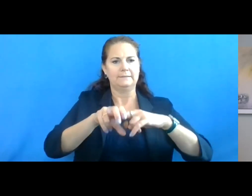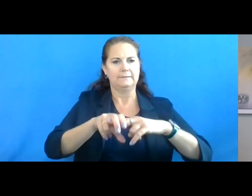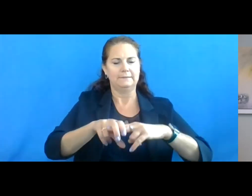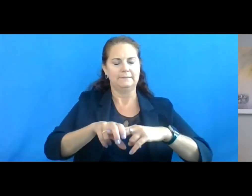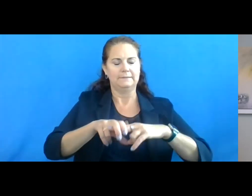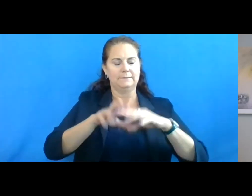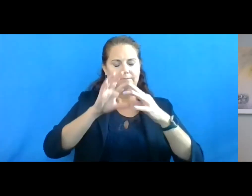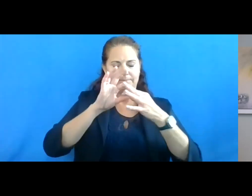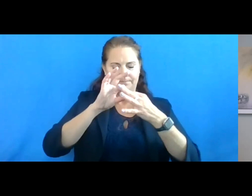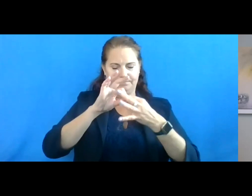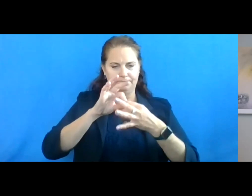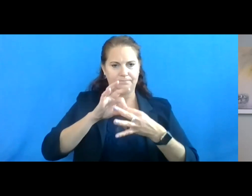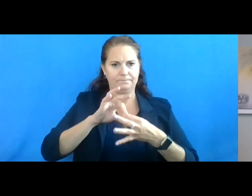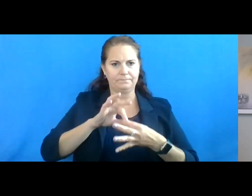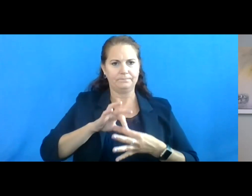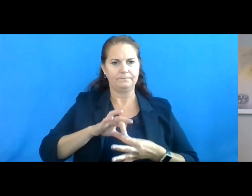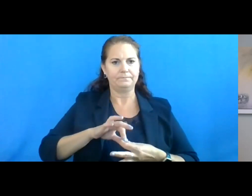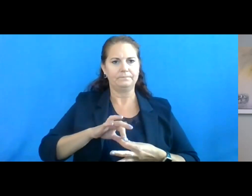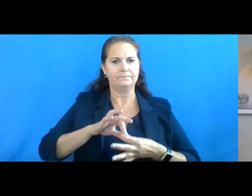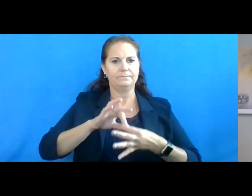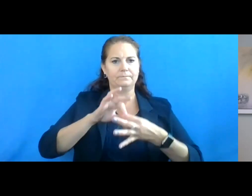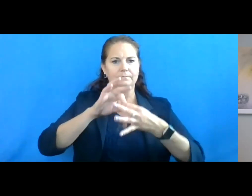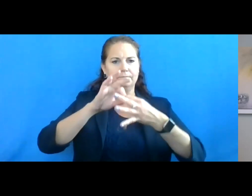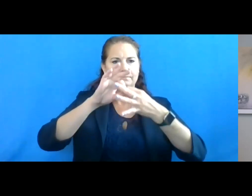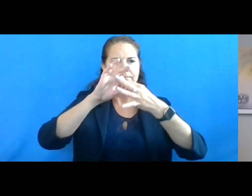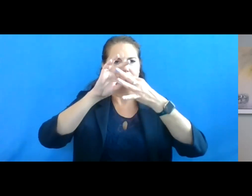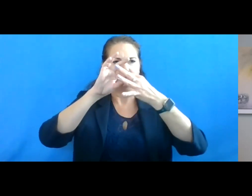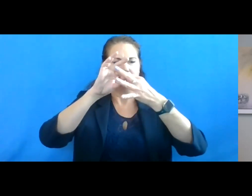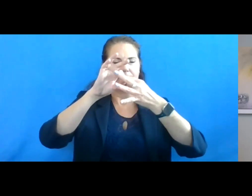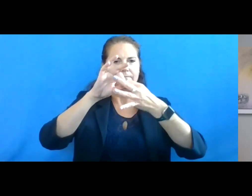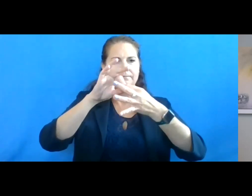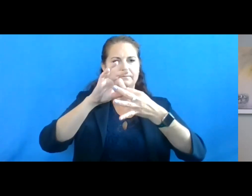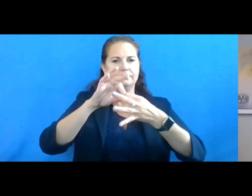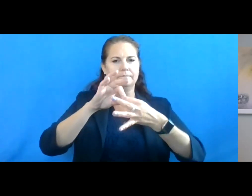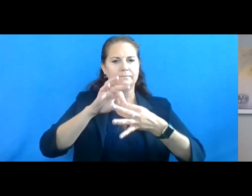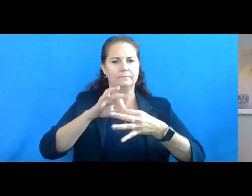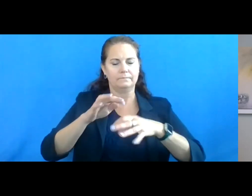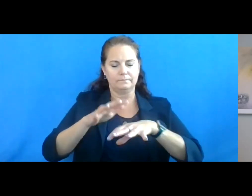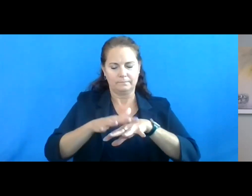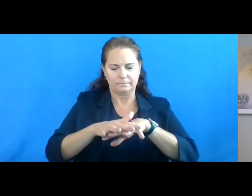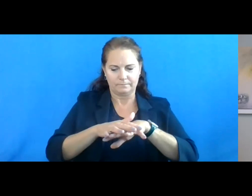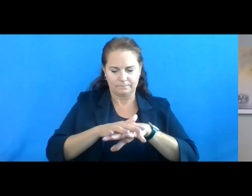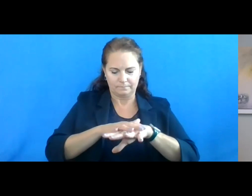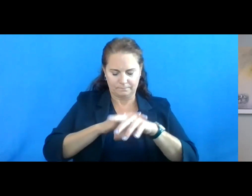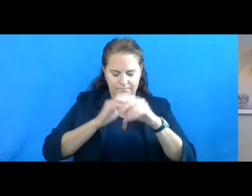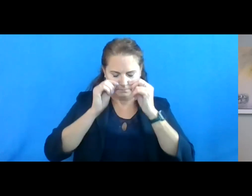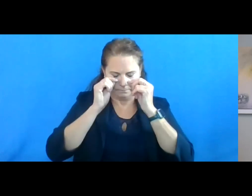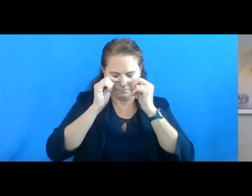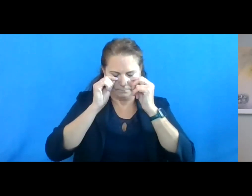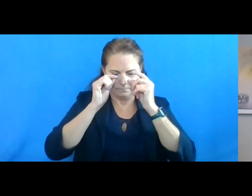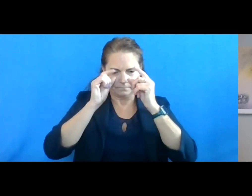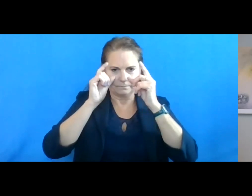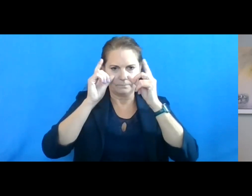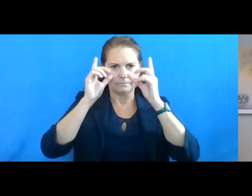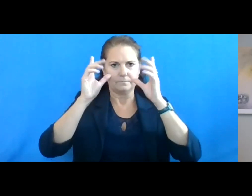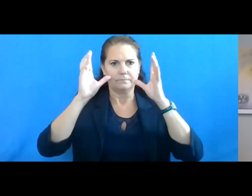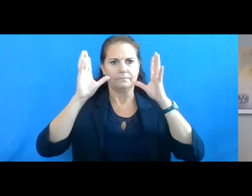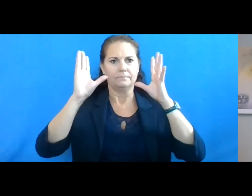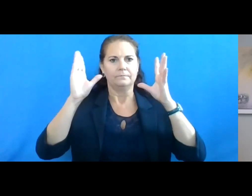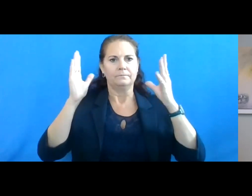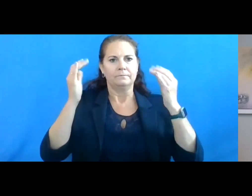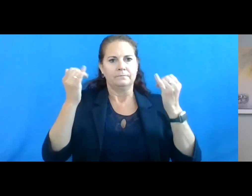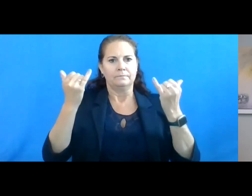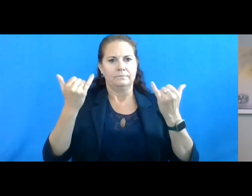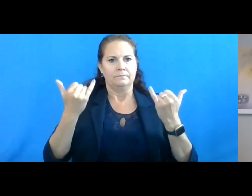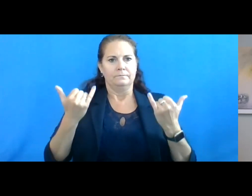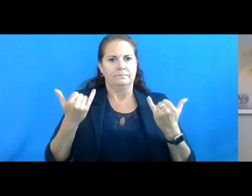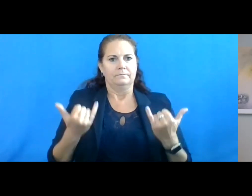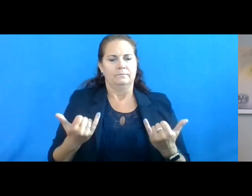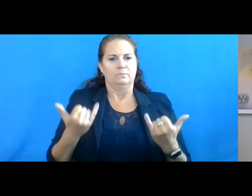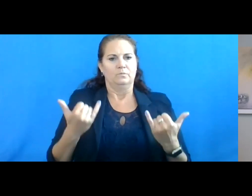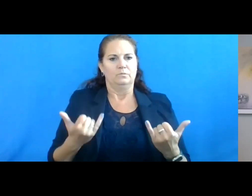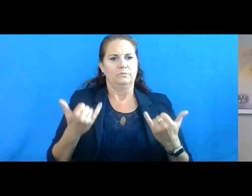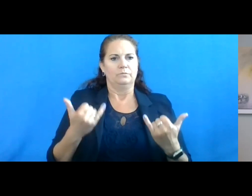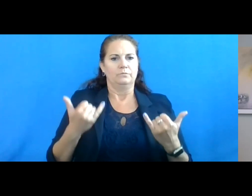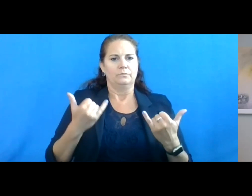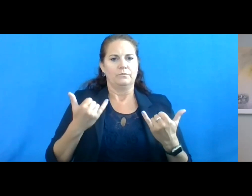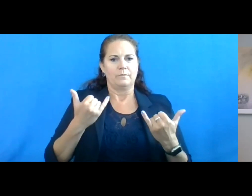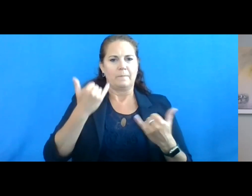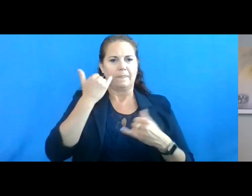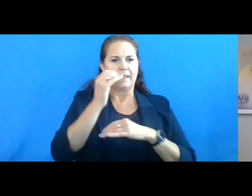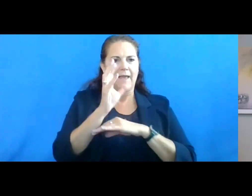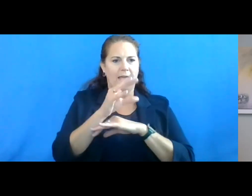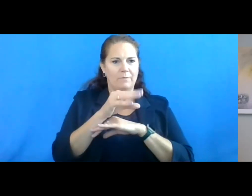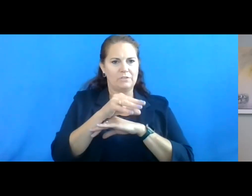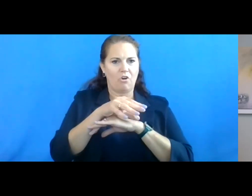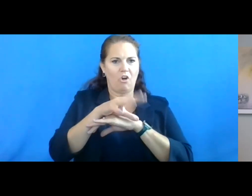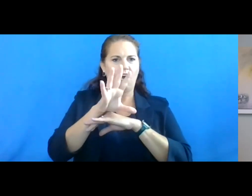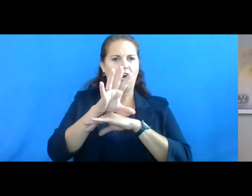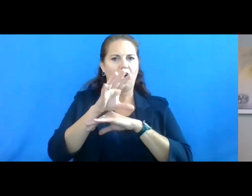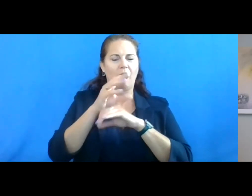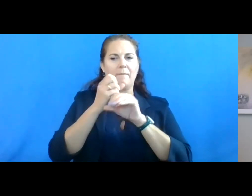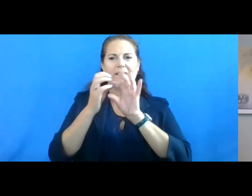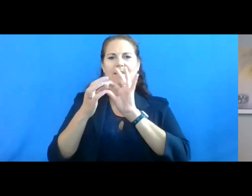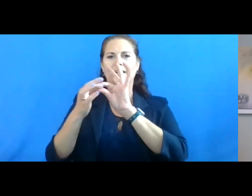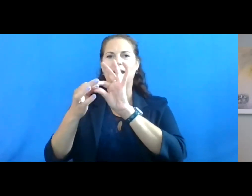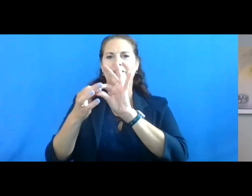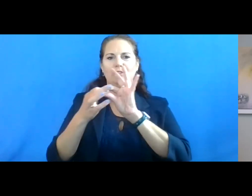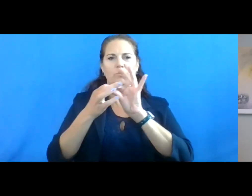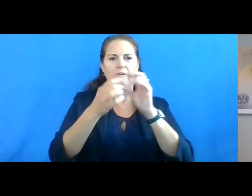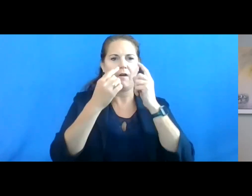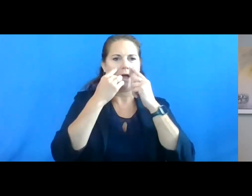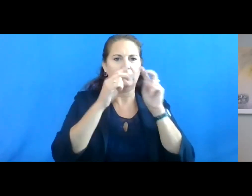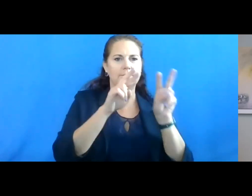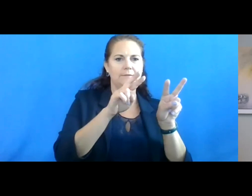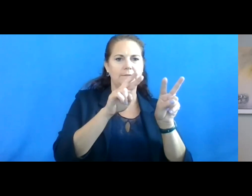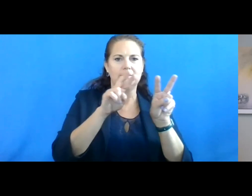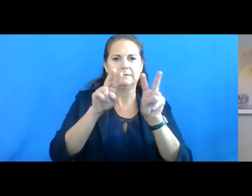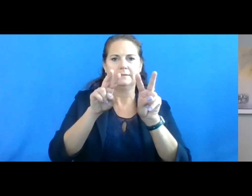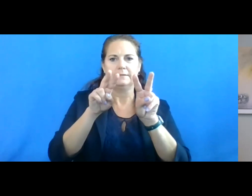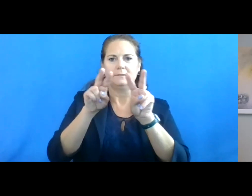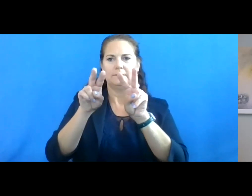And slowly coming back and if your camera is on, making connections with your eyes to